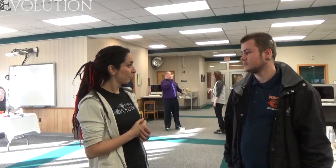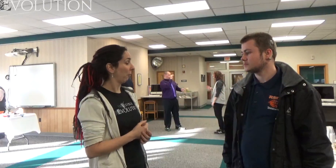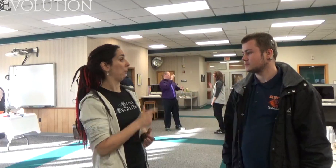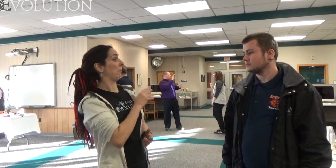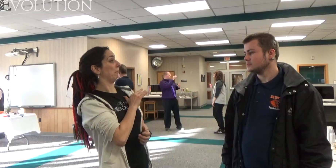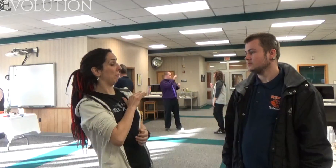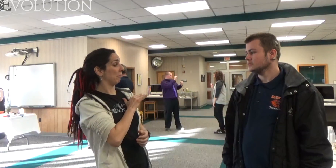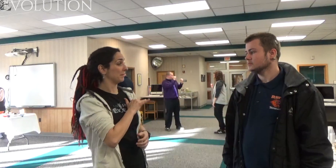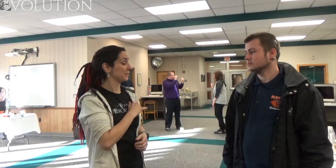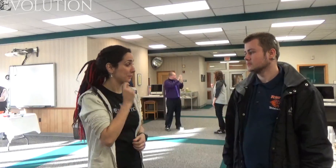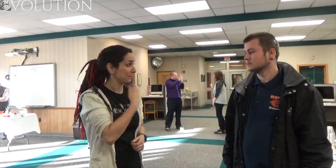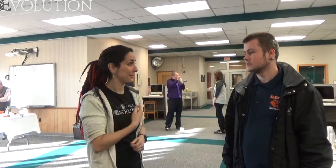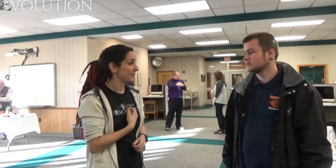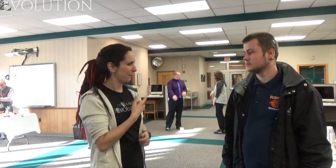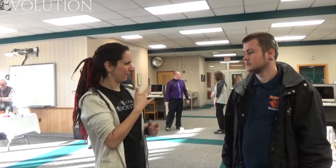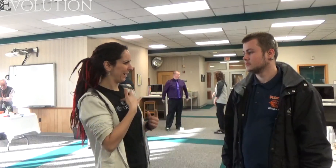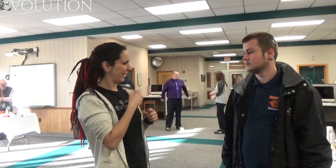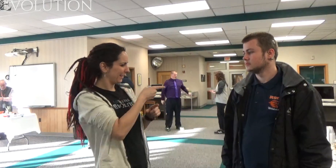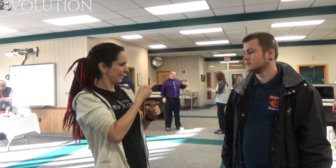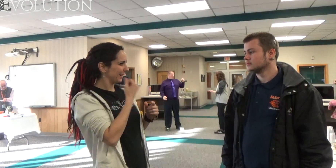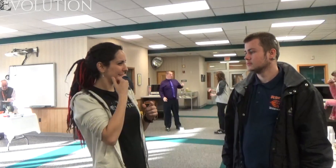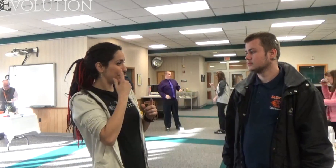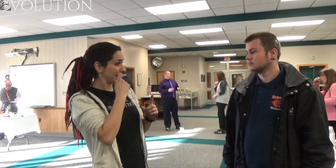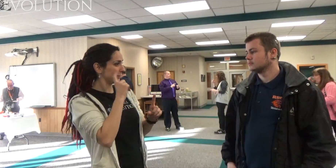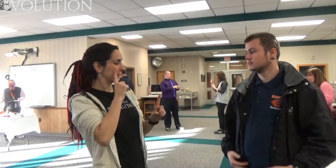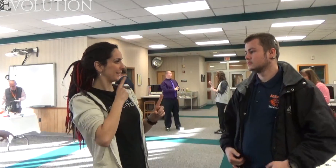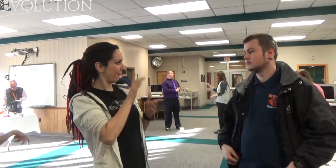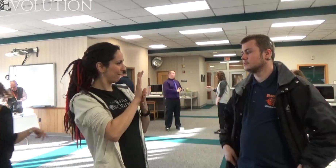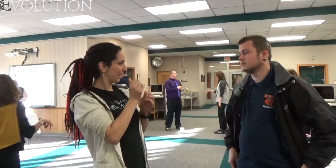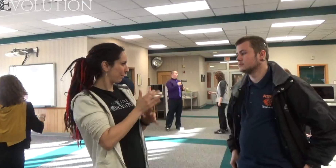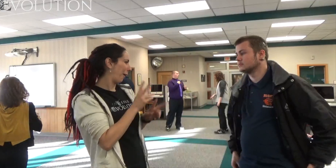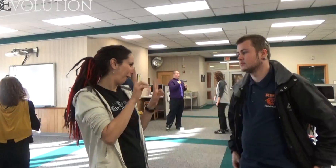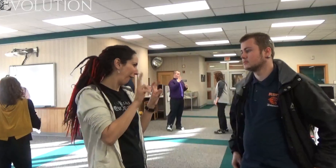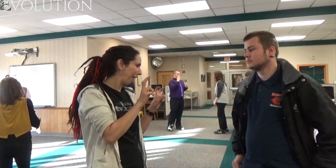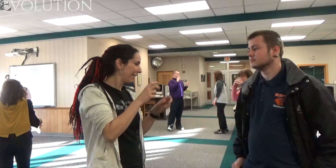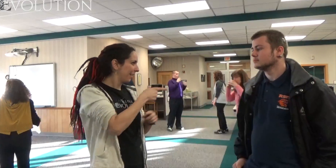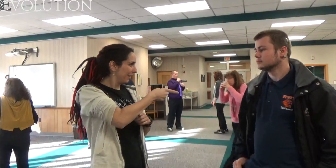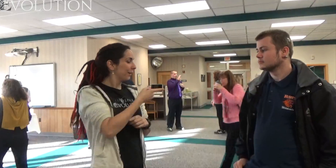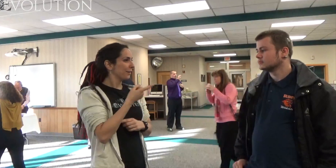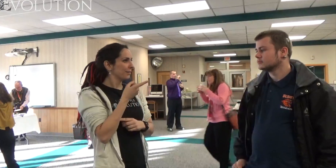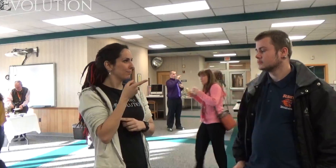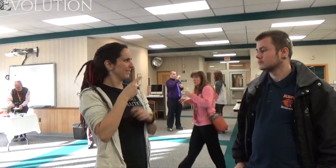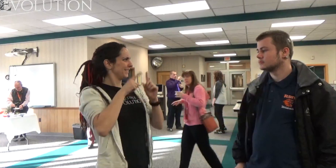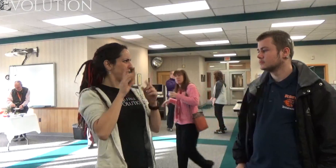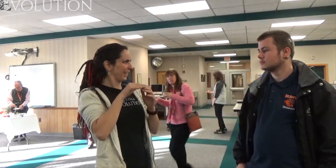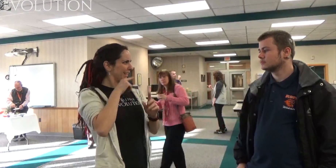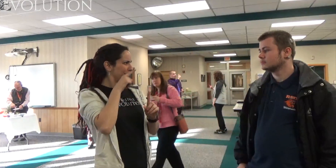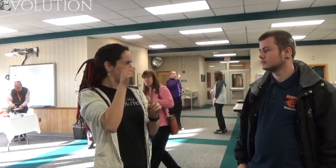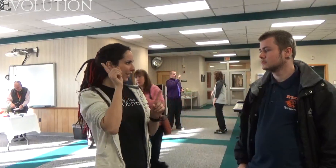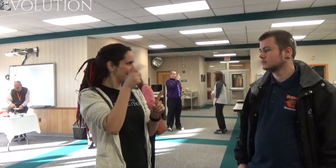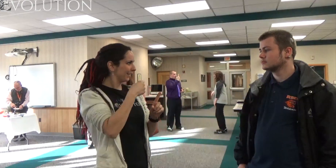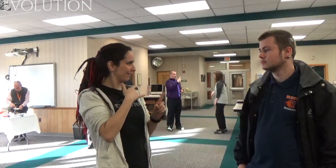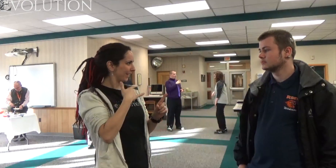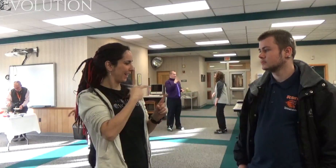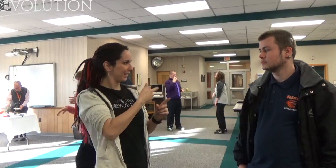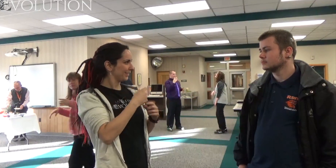That's neat. Do you feel, because you're a Deaf film maker, you're different from hearing film makers?